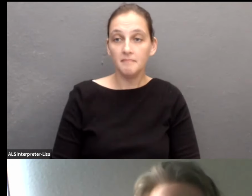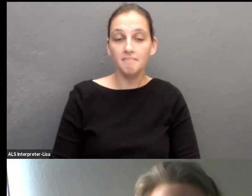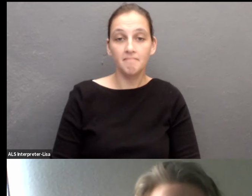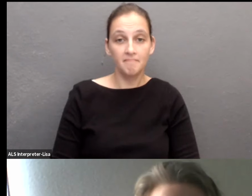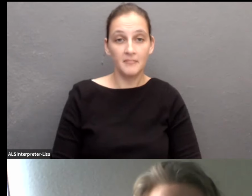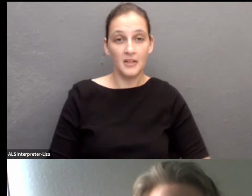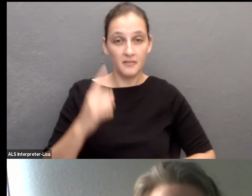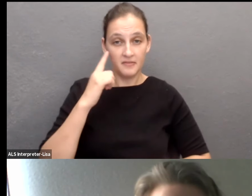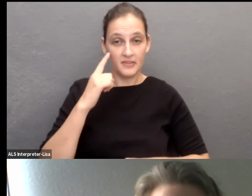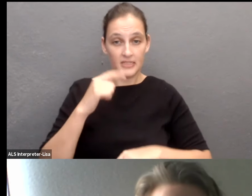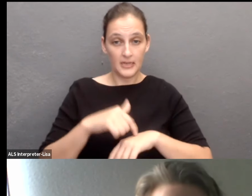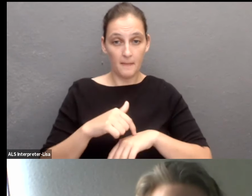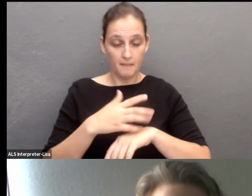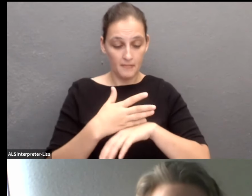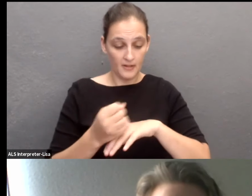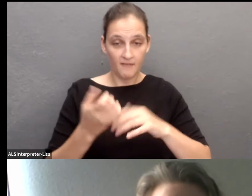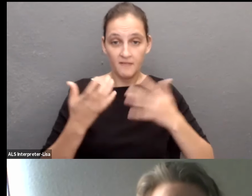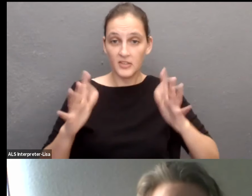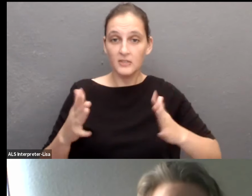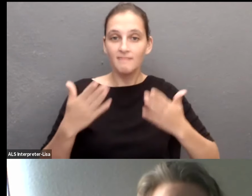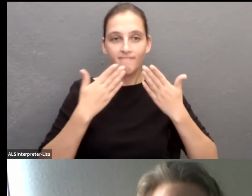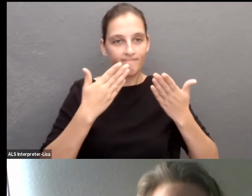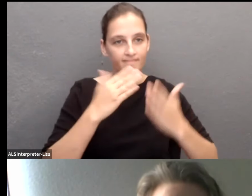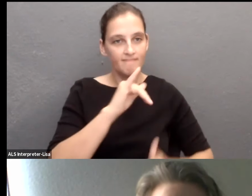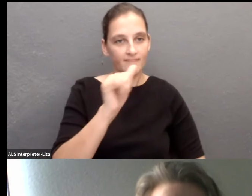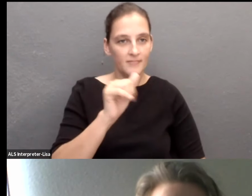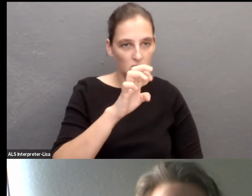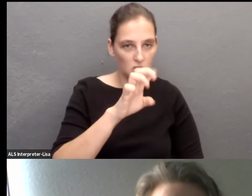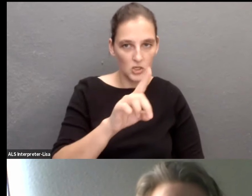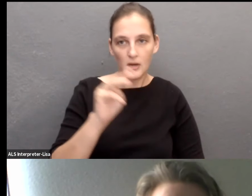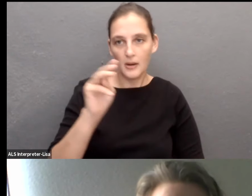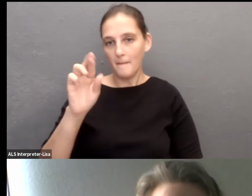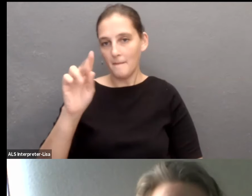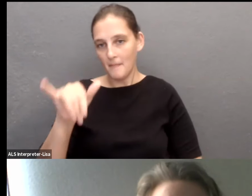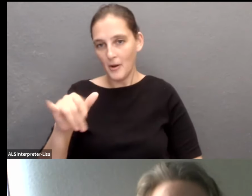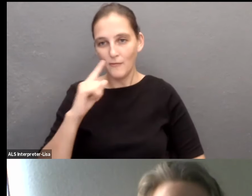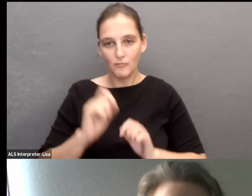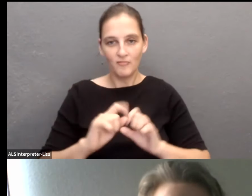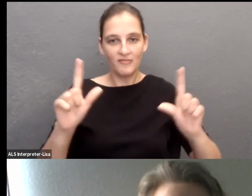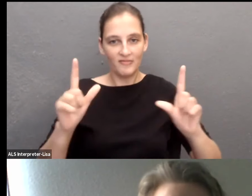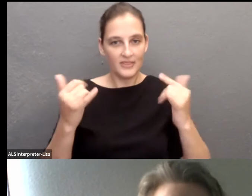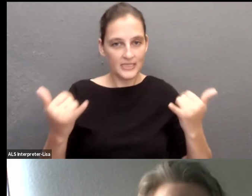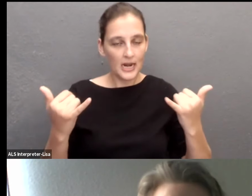close to our time so I want to thank Jared and Marty for joining us today to share their